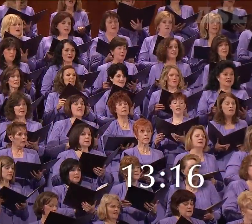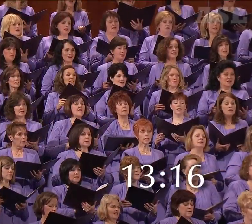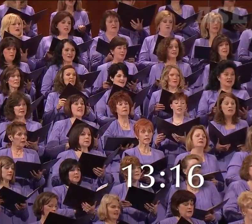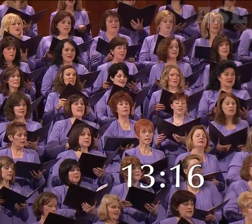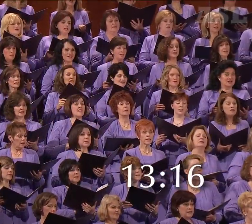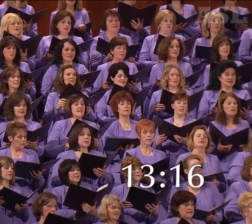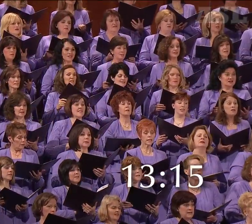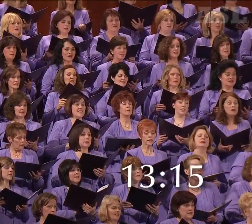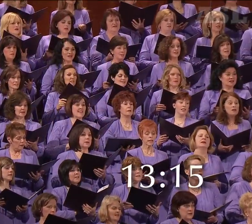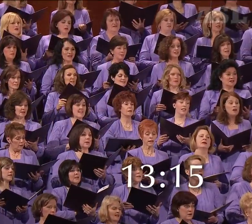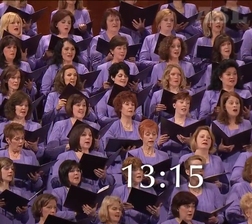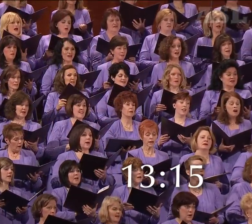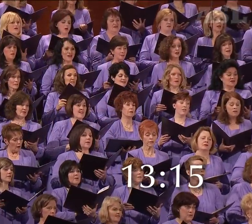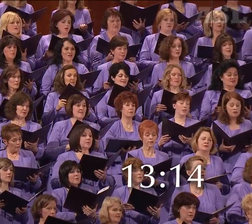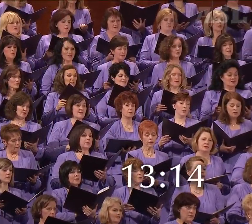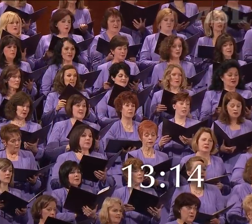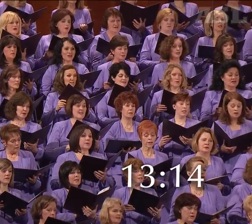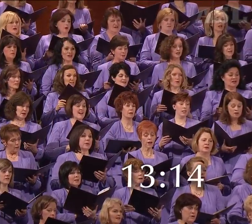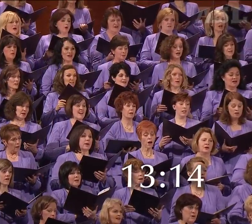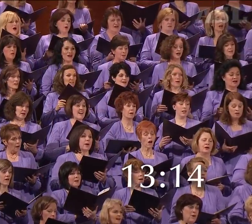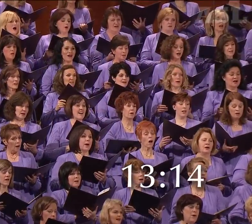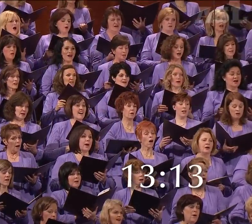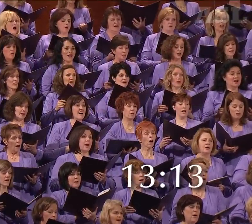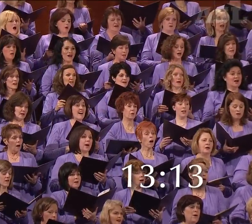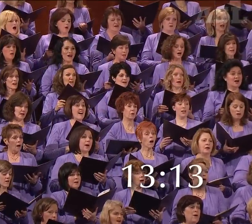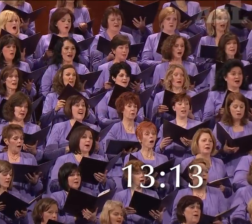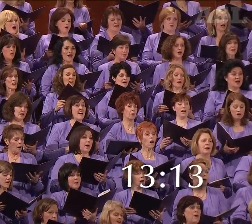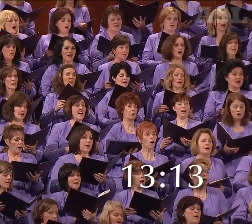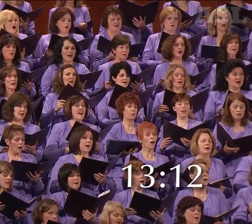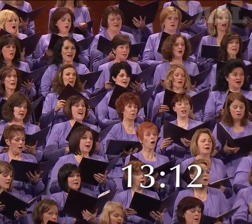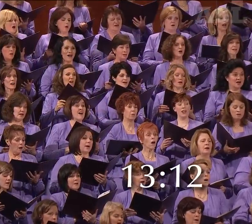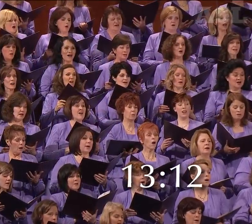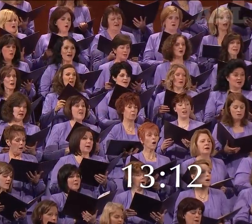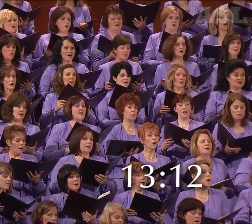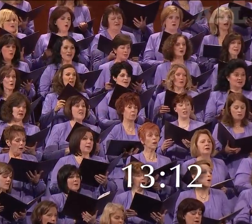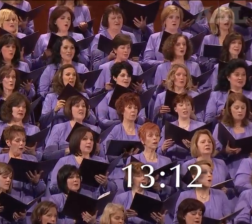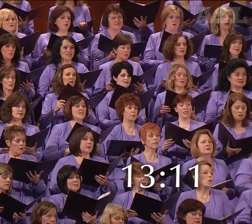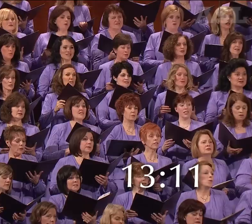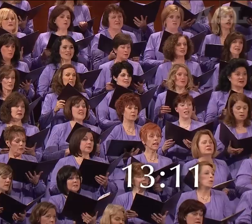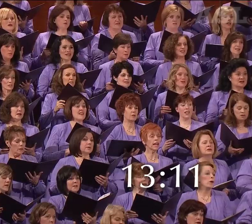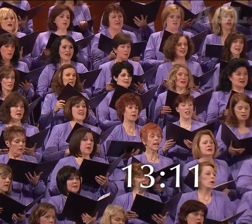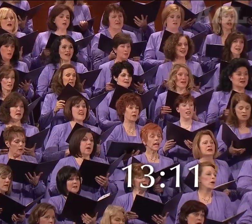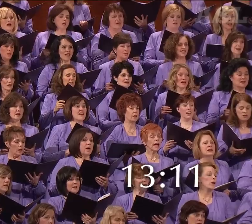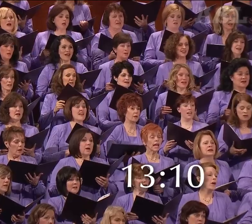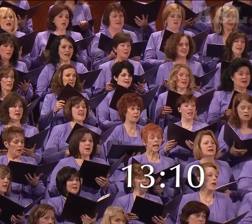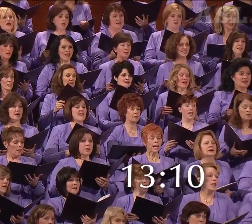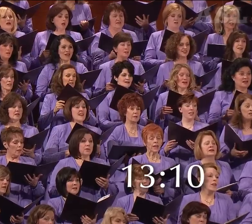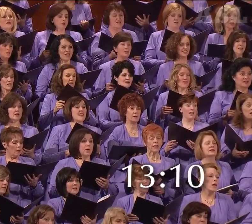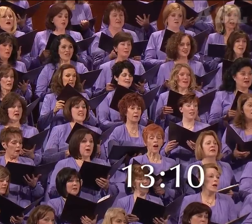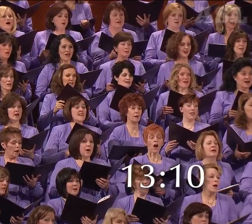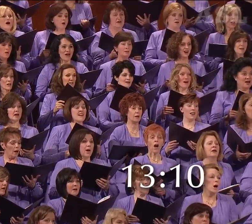THIS IS THE ENGLISH CLOSED CAPTION CHANNEL OF THE CHURCH OF JESUS CHRIST OF LATTER-DAY SAINTS.